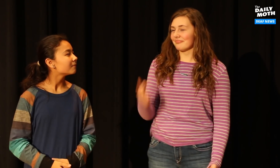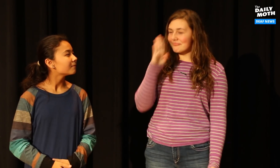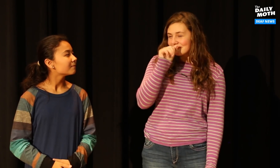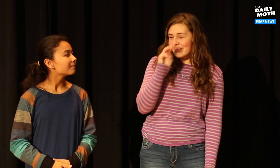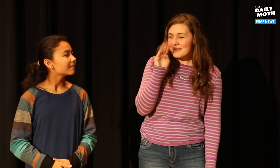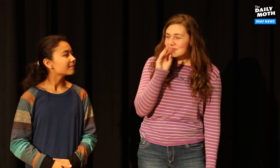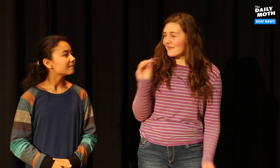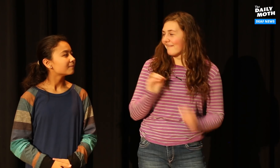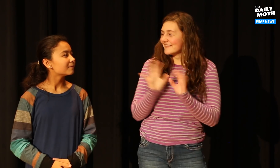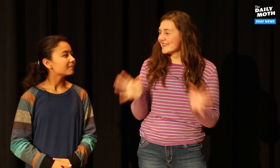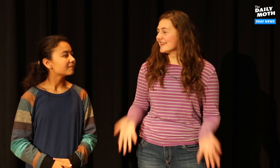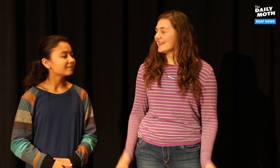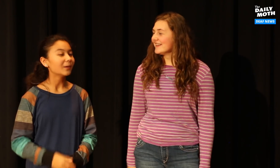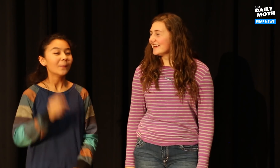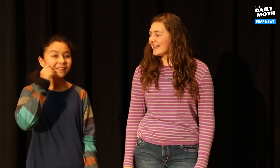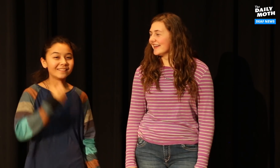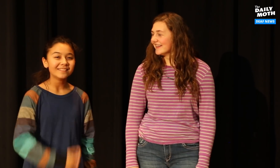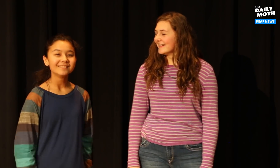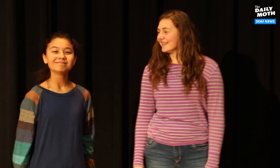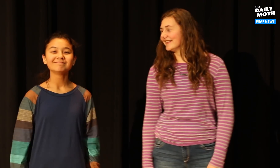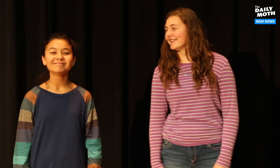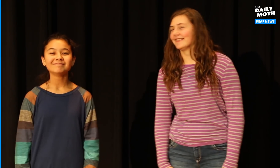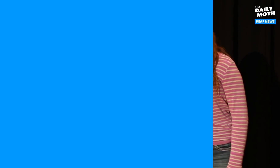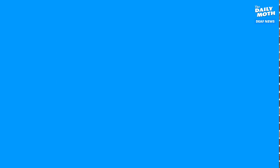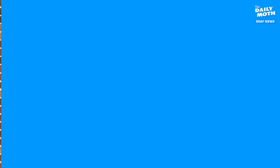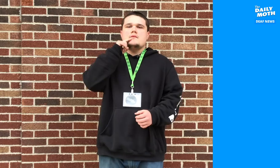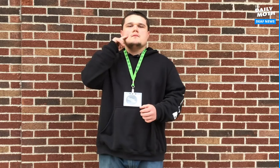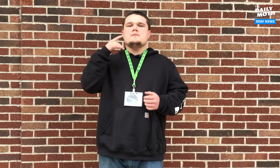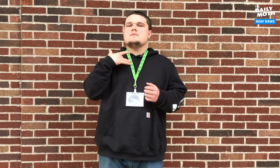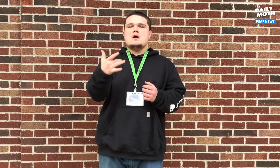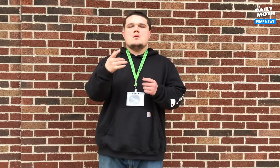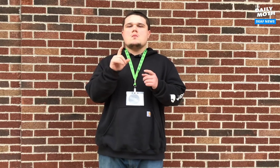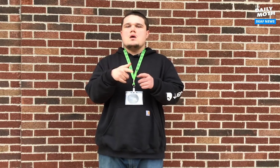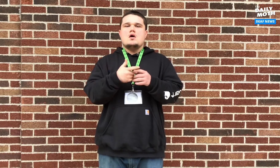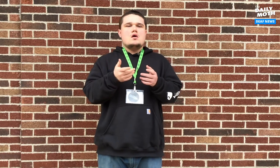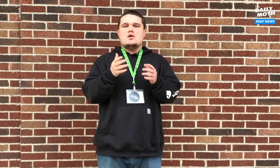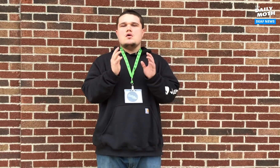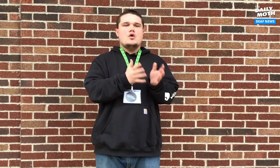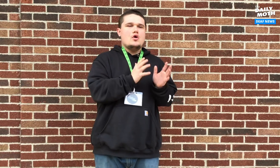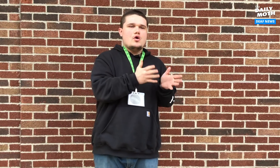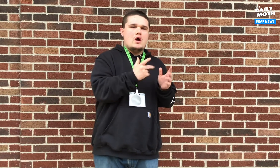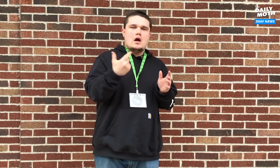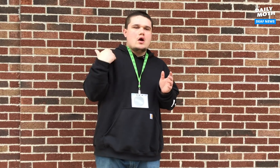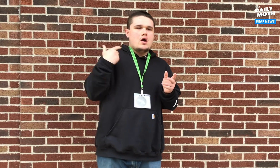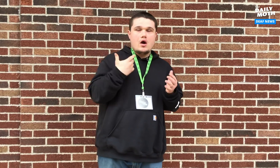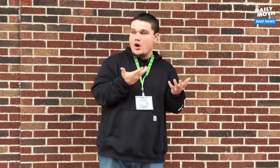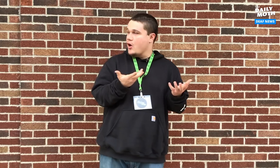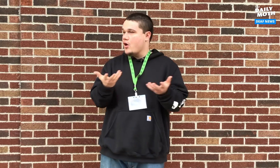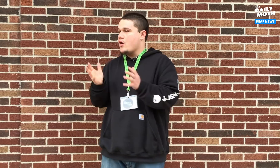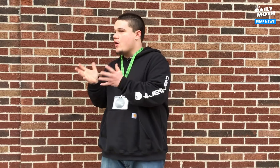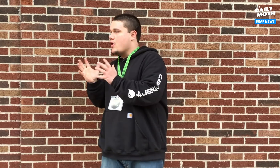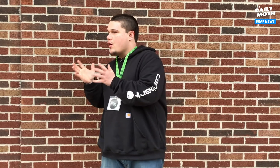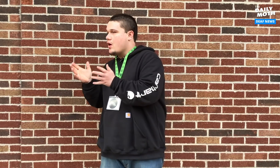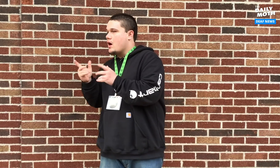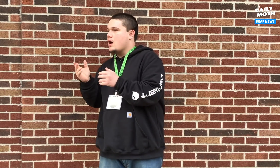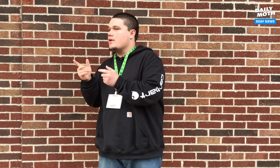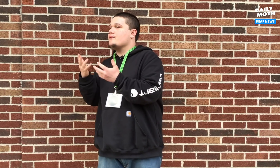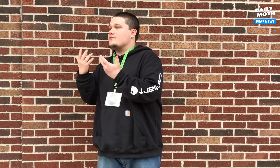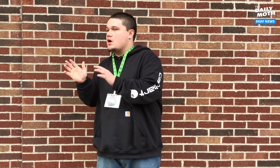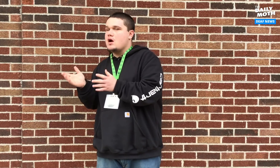Bamboo, obviously! Cool! Deaf Bing: when you’re having a conversation, and someone shifts your attention to them momentarily.